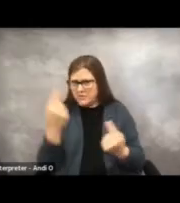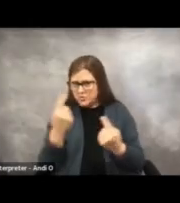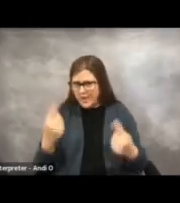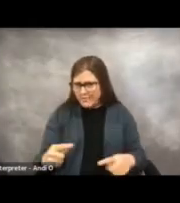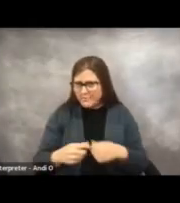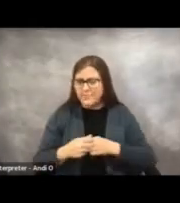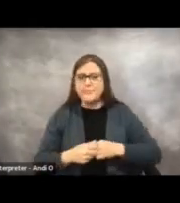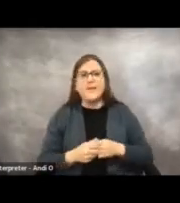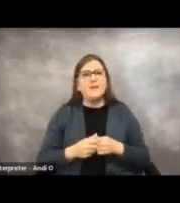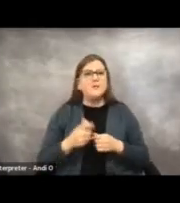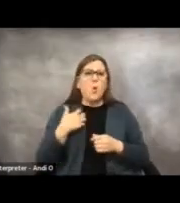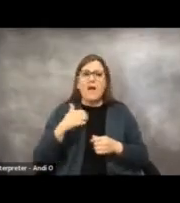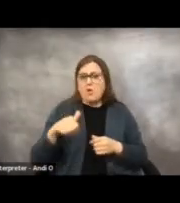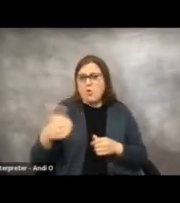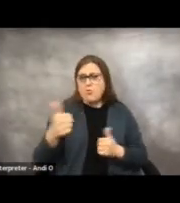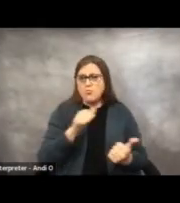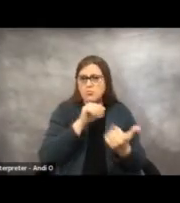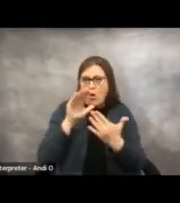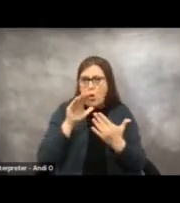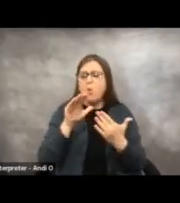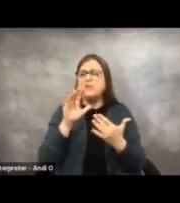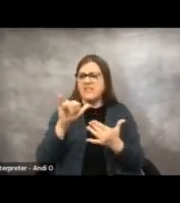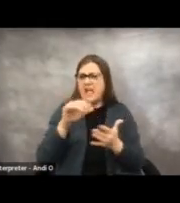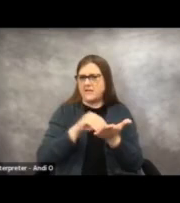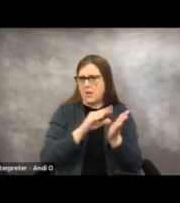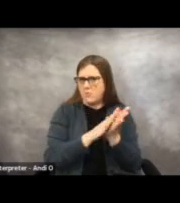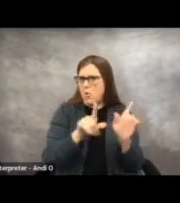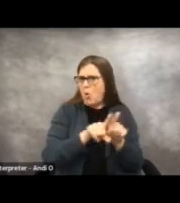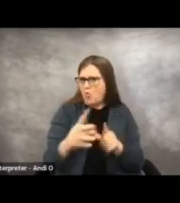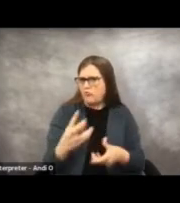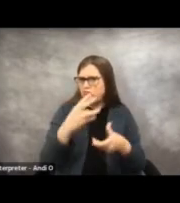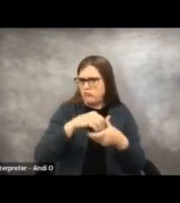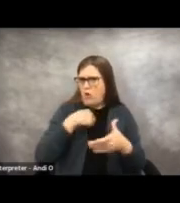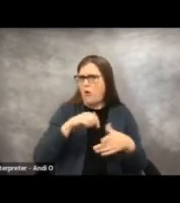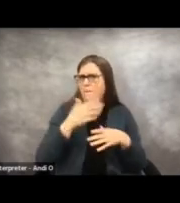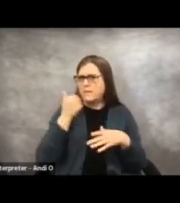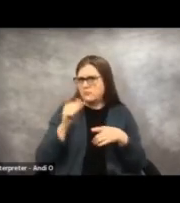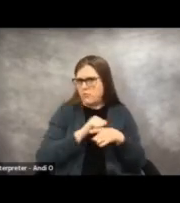approach document in our best practices supporting materials.